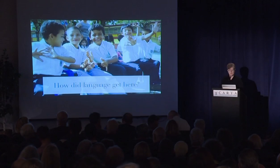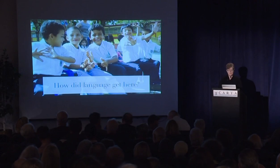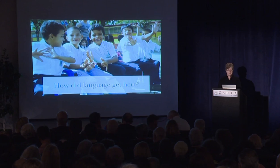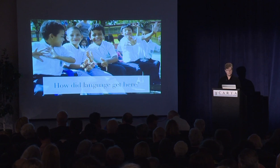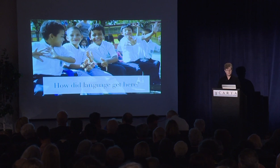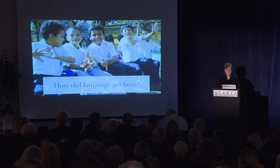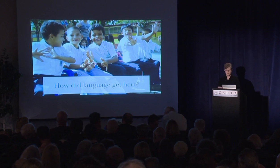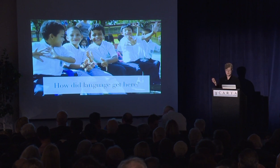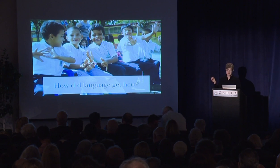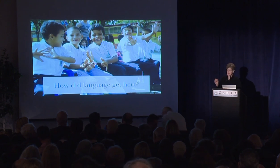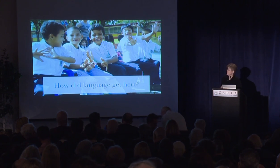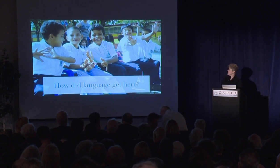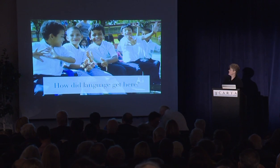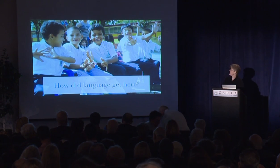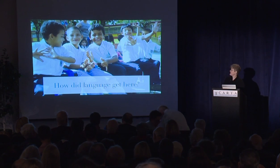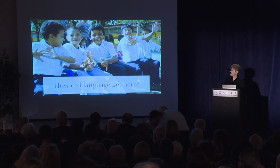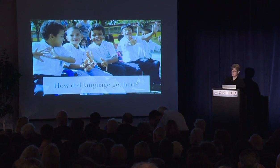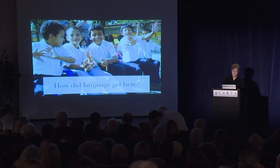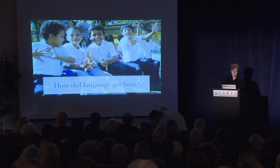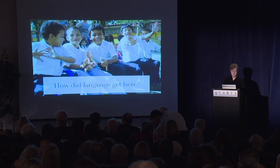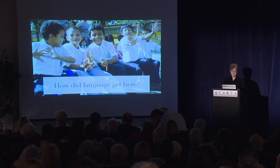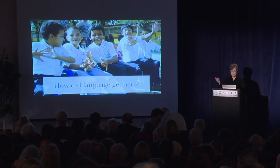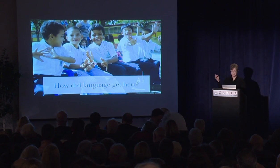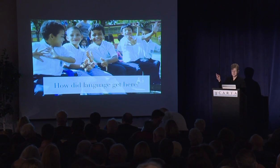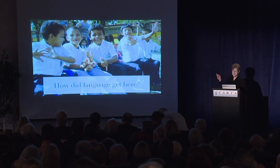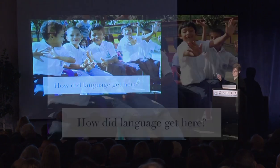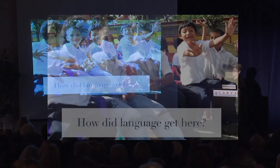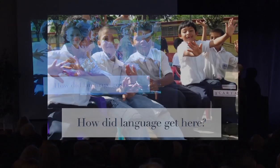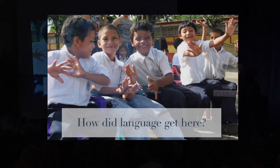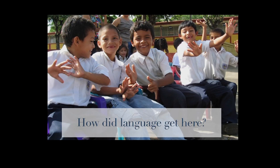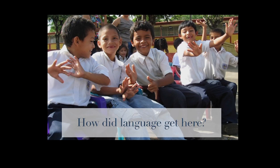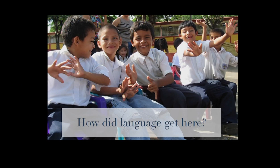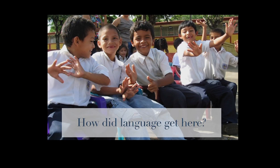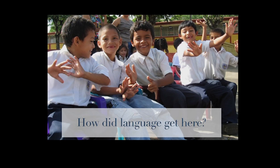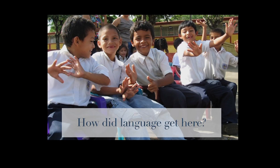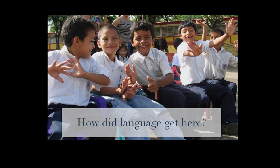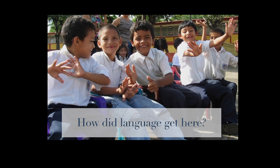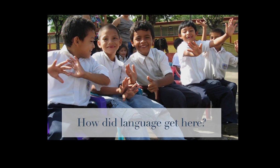If you go to Nicaragua today, you can see these deaf children hanging out in